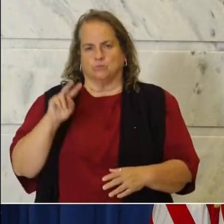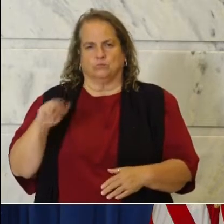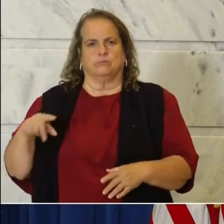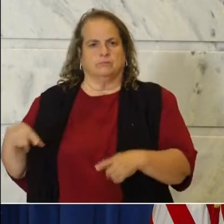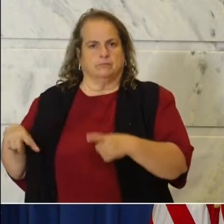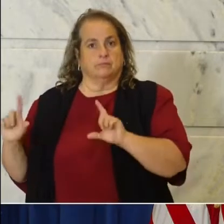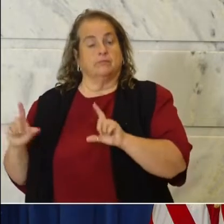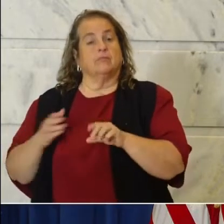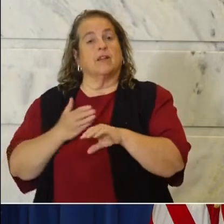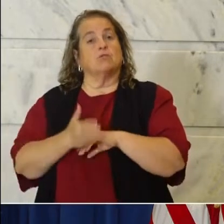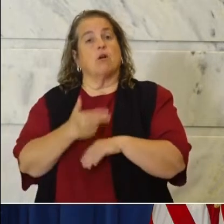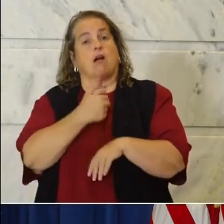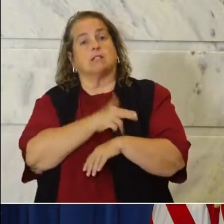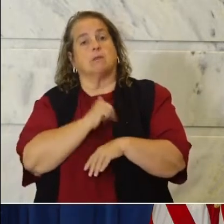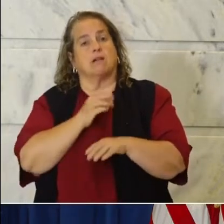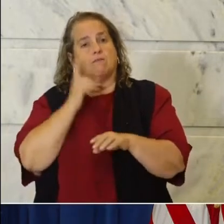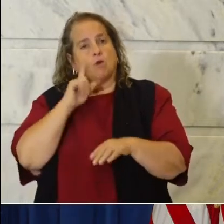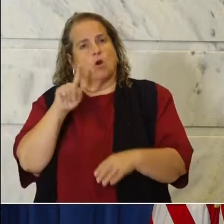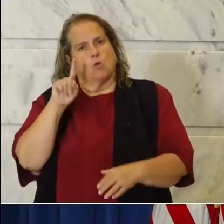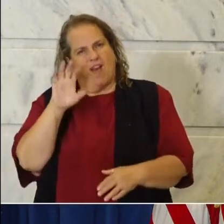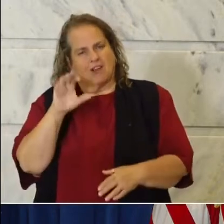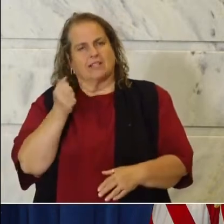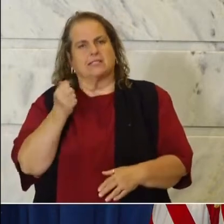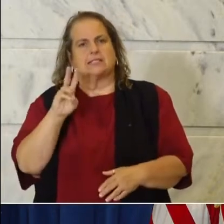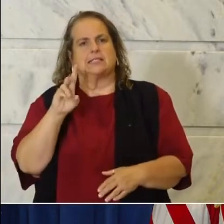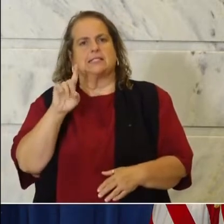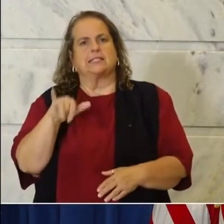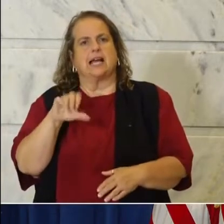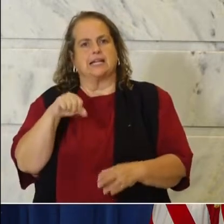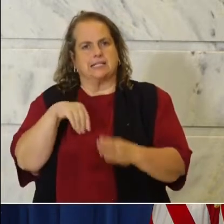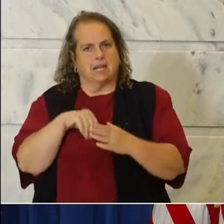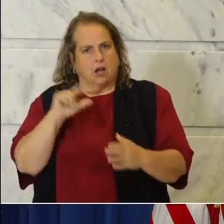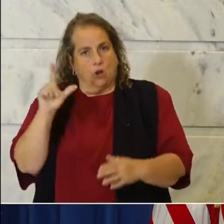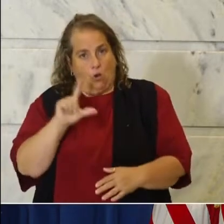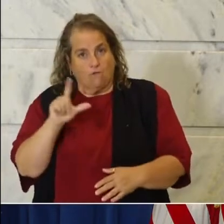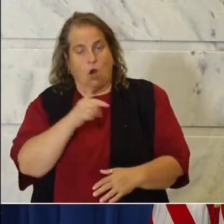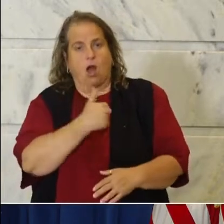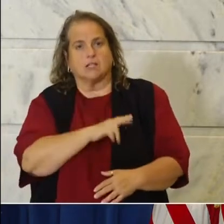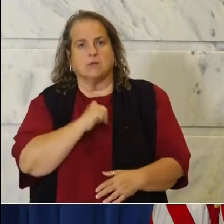After being hospitalized for 116 days in a Louisville hospital, Rhonda King,